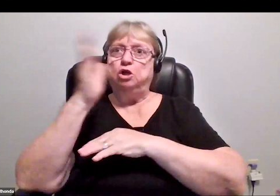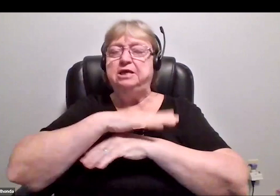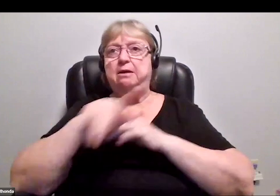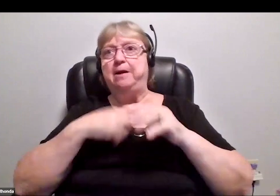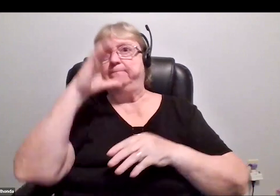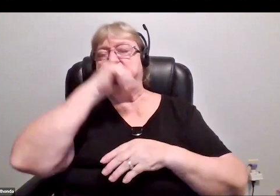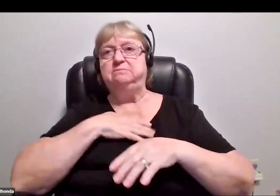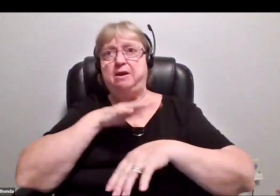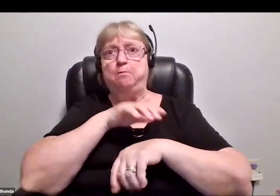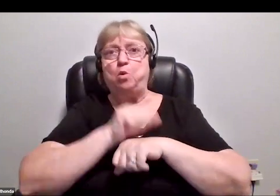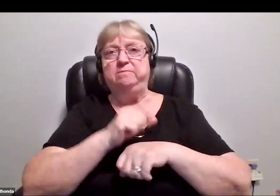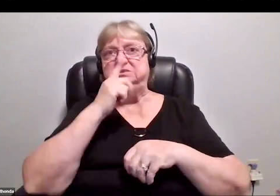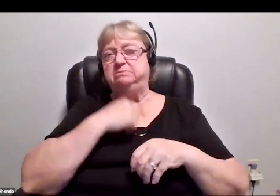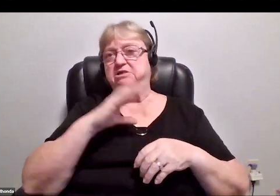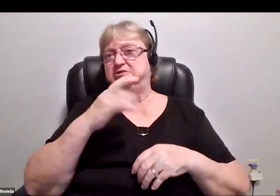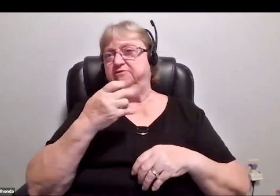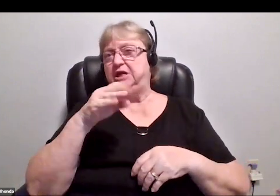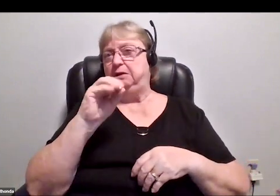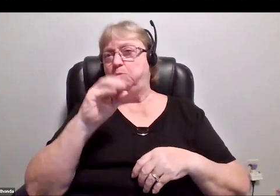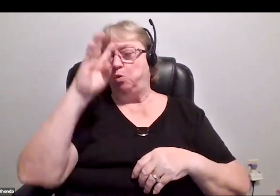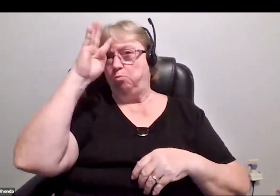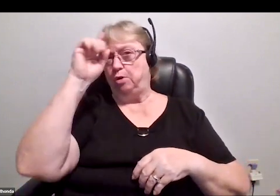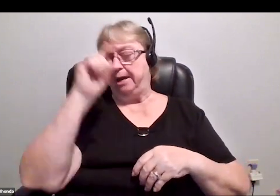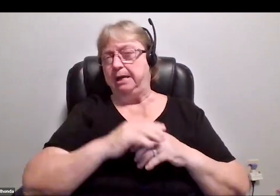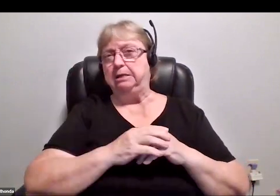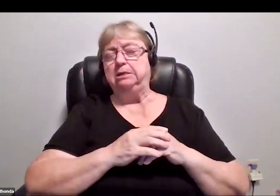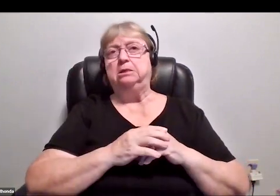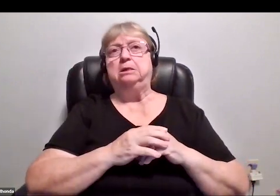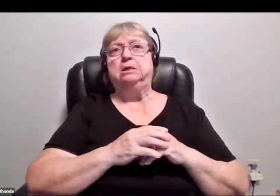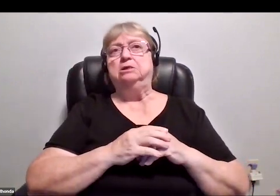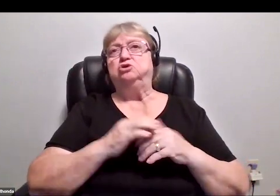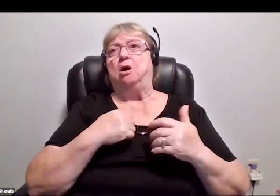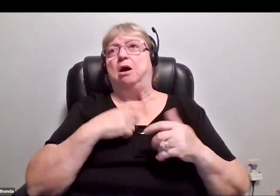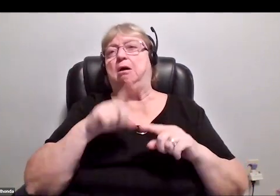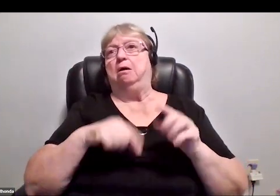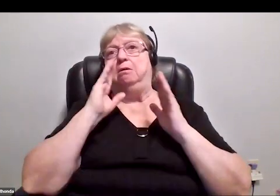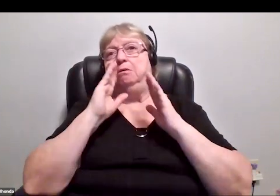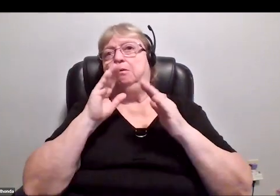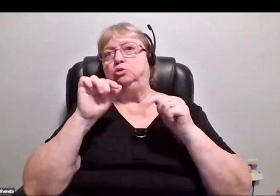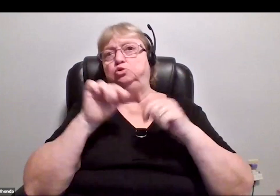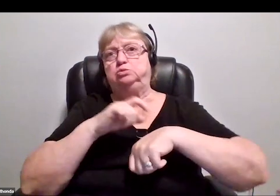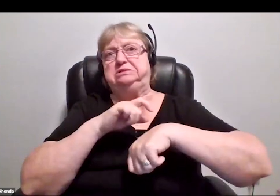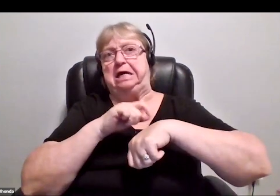as a result of my chemobrain. I just can't pay attention to the flow of time in the same way.